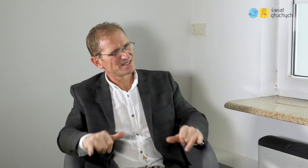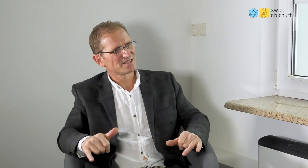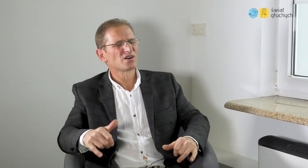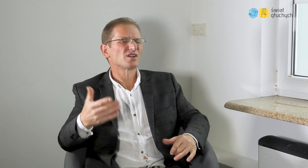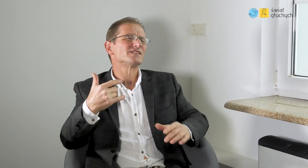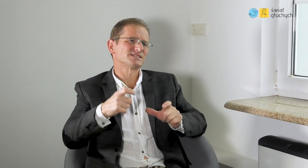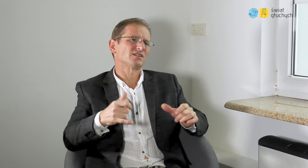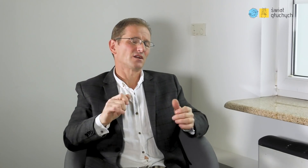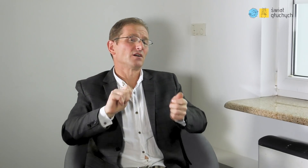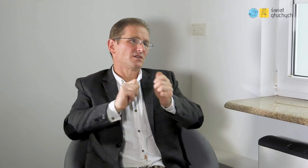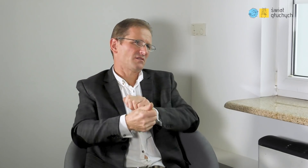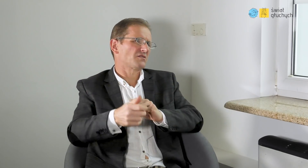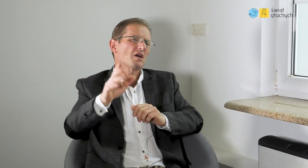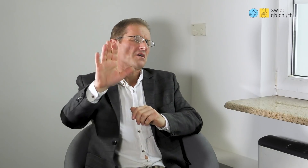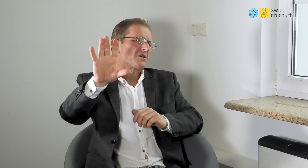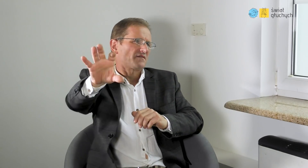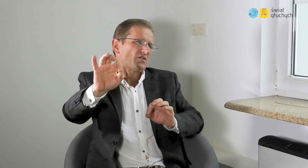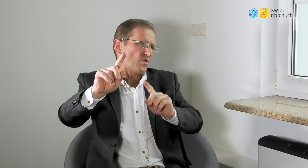It used to be different, things are changing.